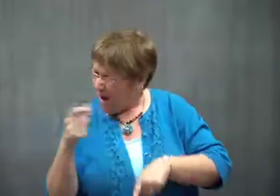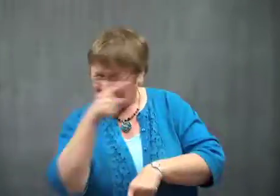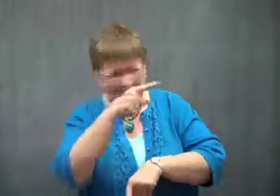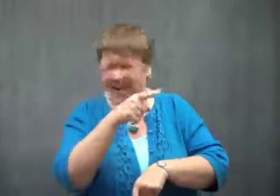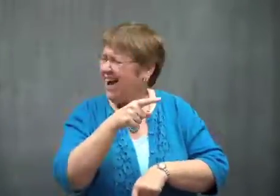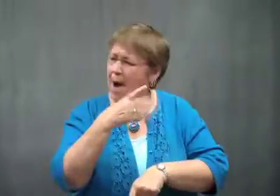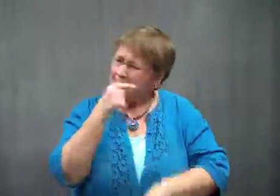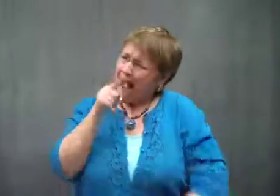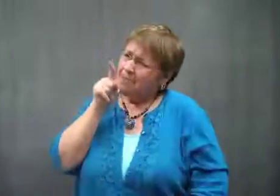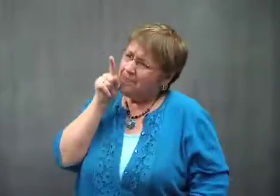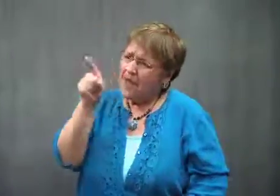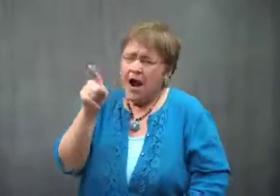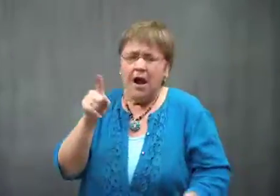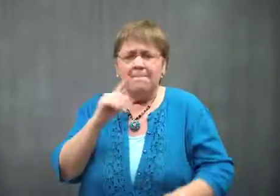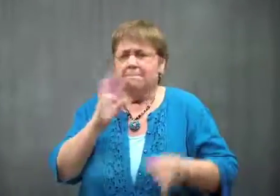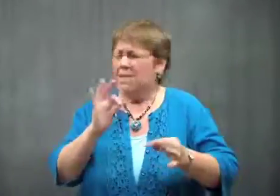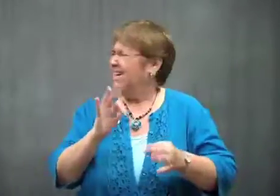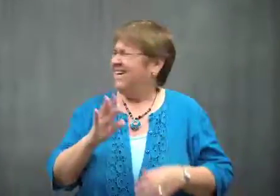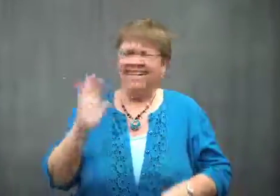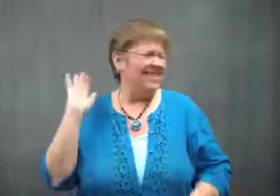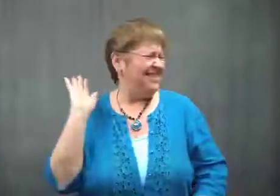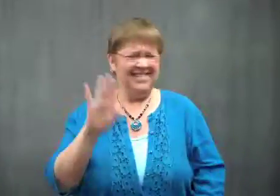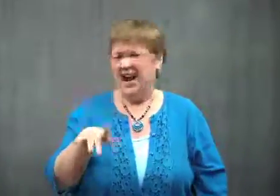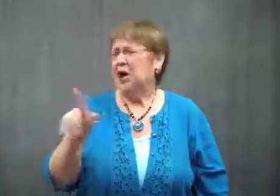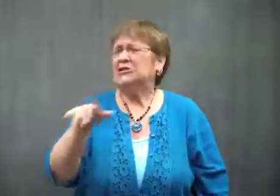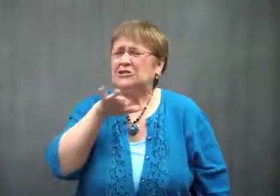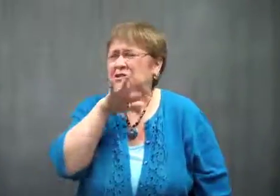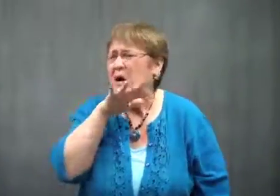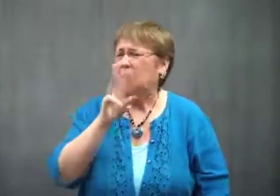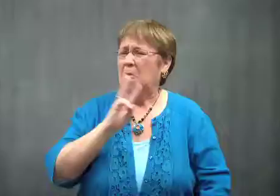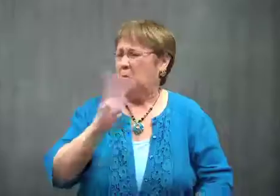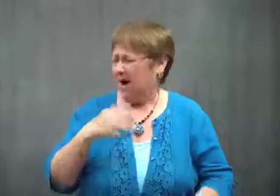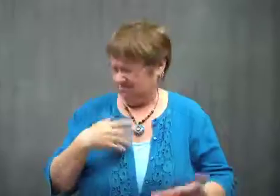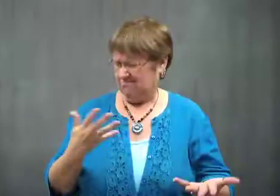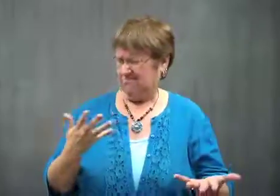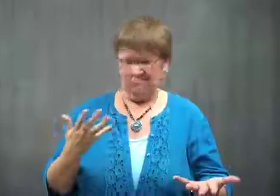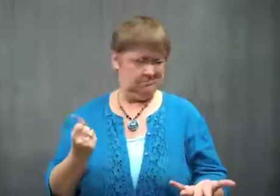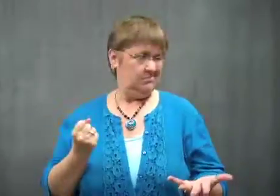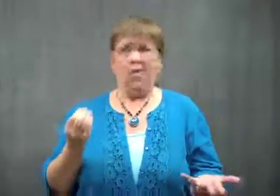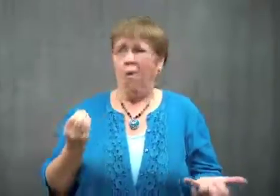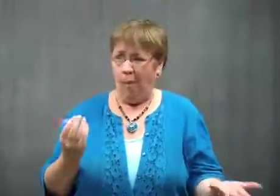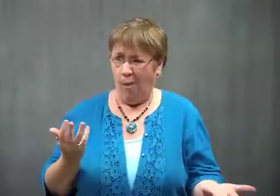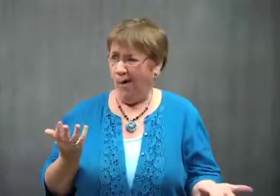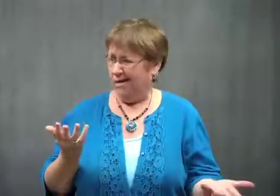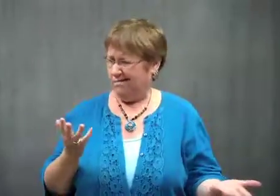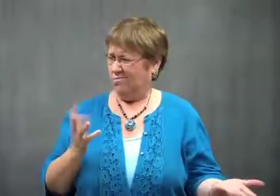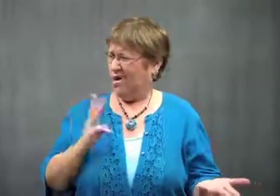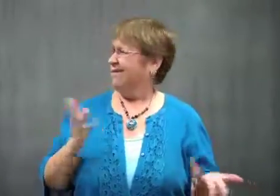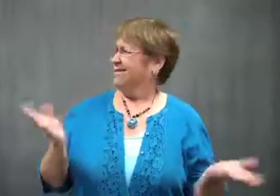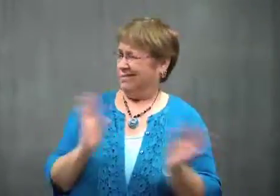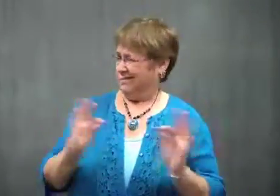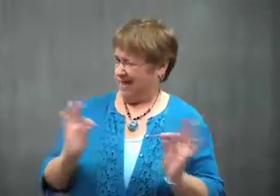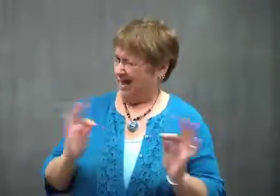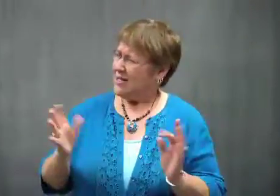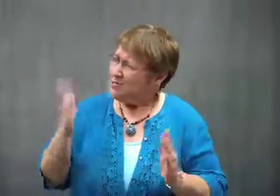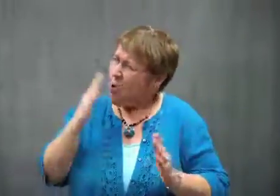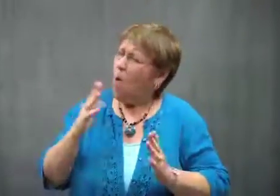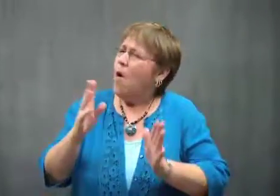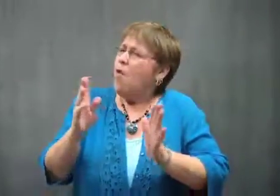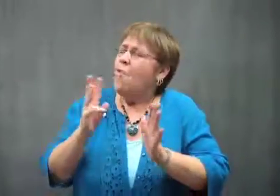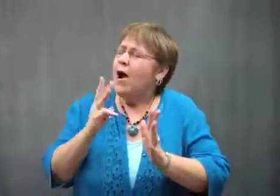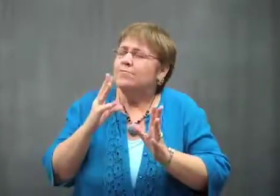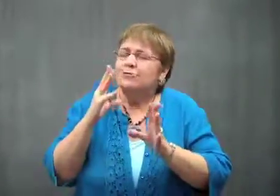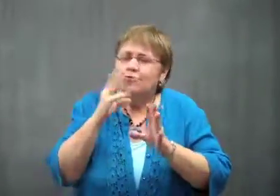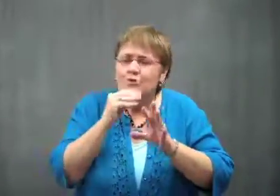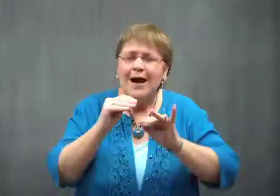I would say, "Why? Let's go to where the water is perfect!" They would say, "No, the water is dirty!"